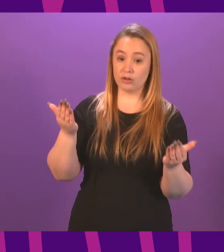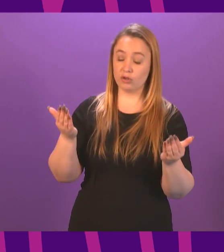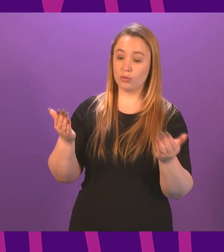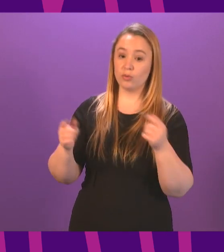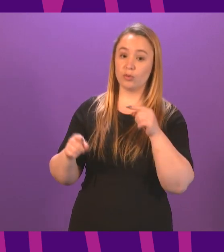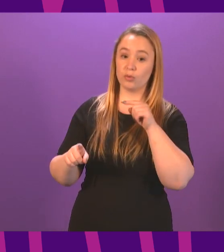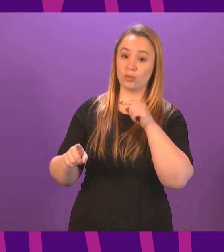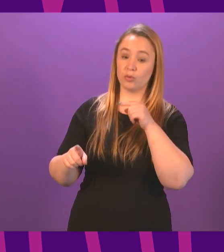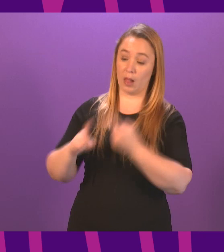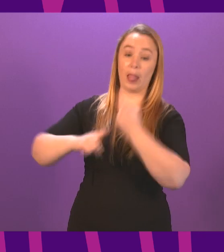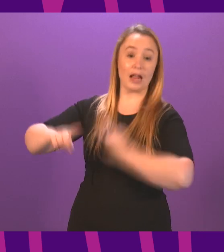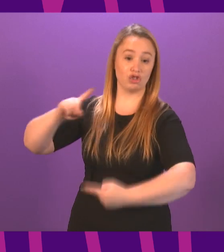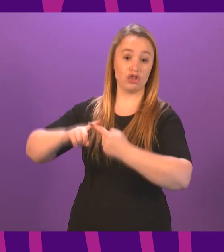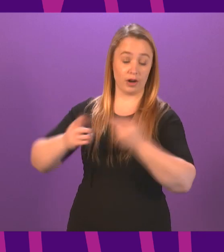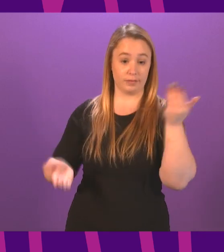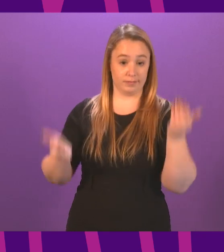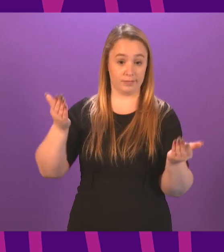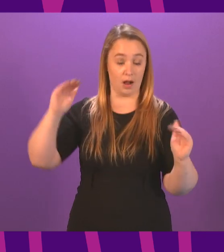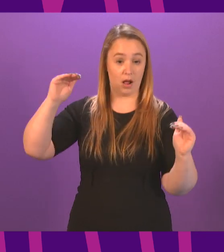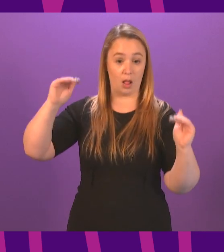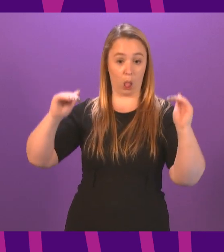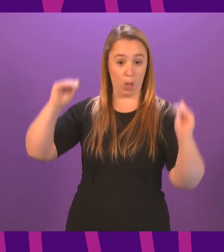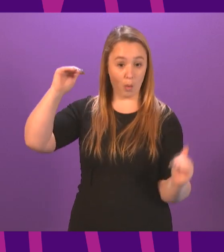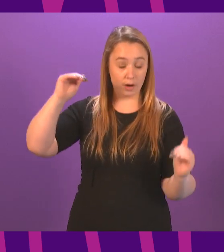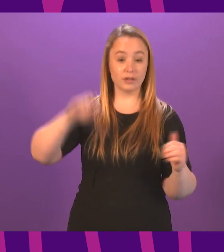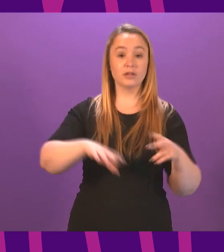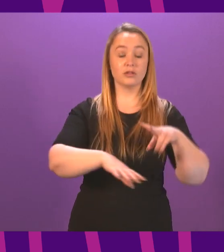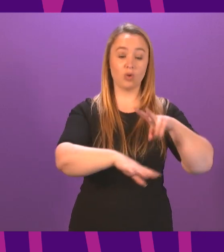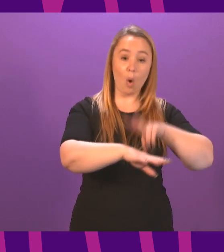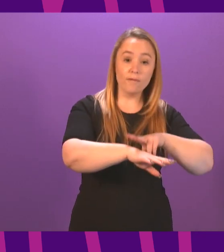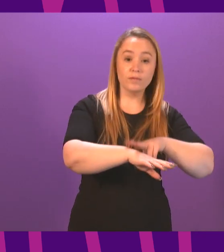year. Police officers and staff can access a range of services to care for physical and